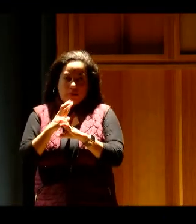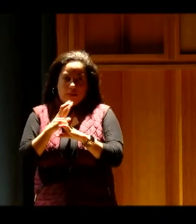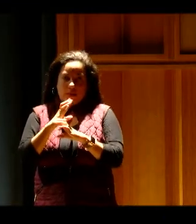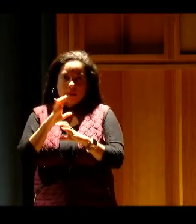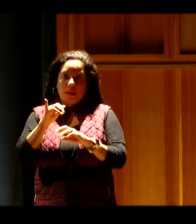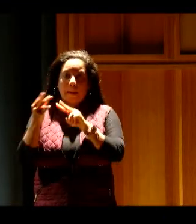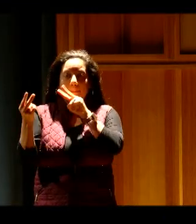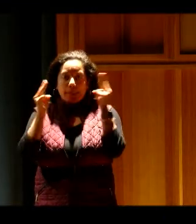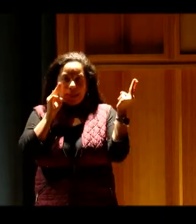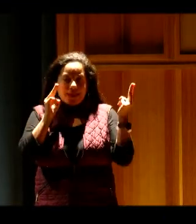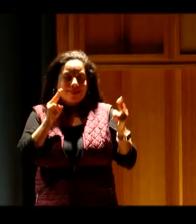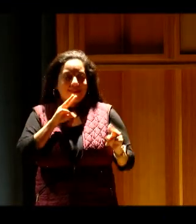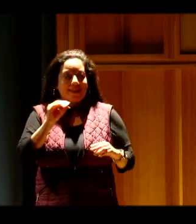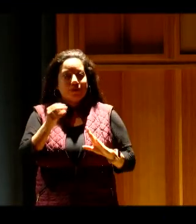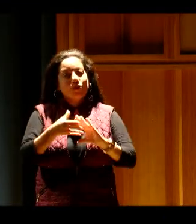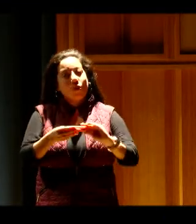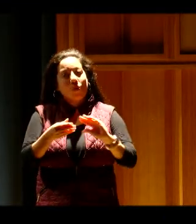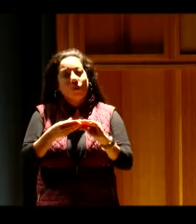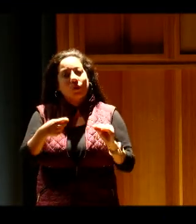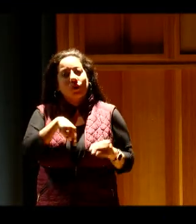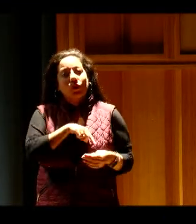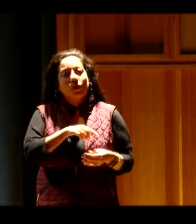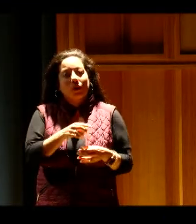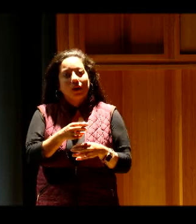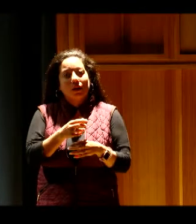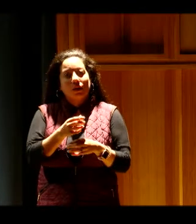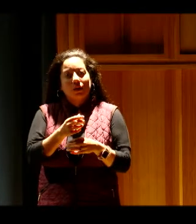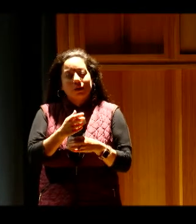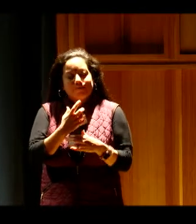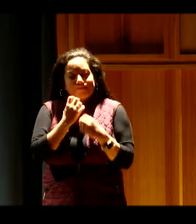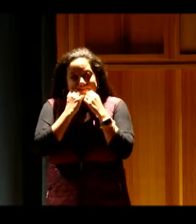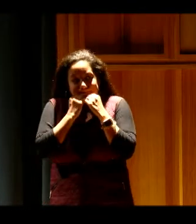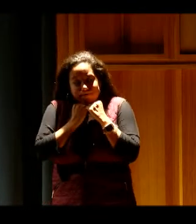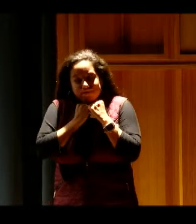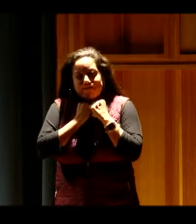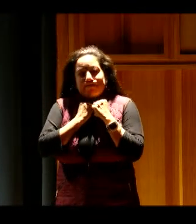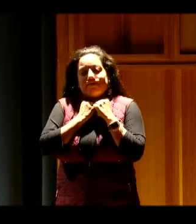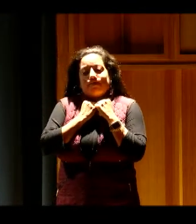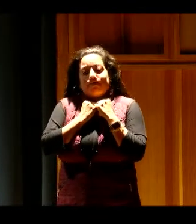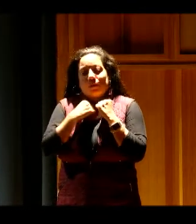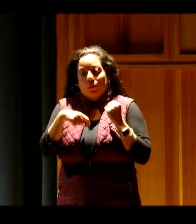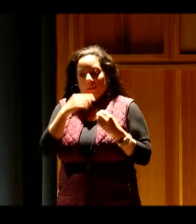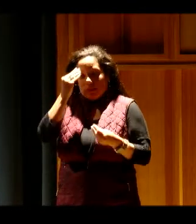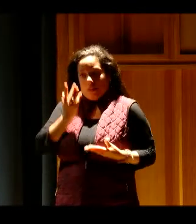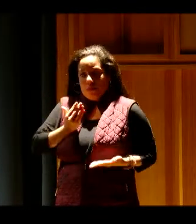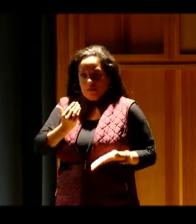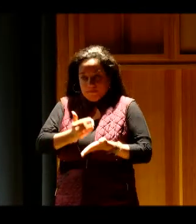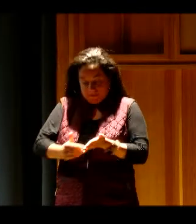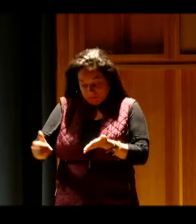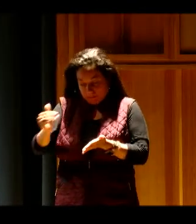the stories that we hold so dear and that we tell ourselves repeatedly on